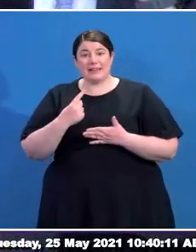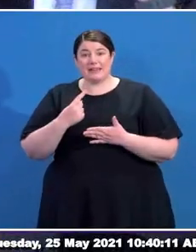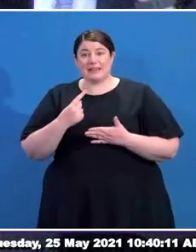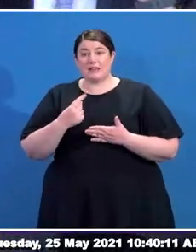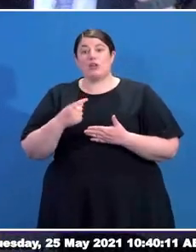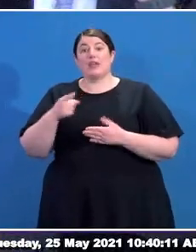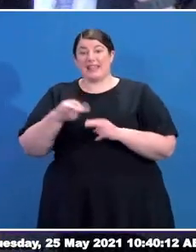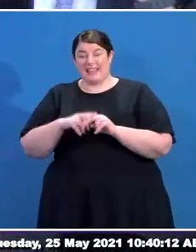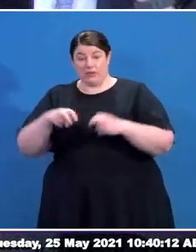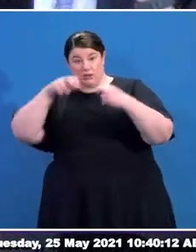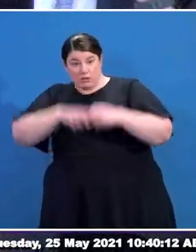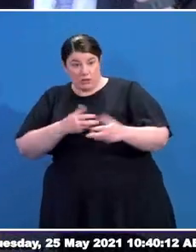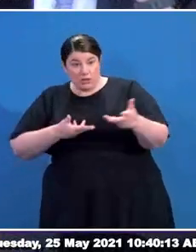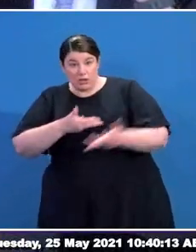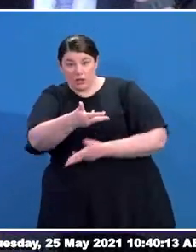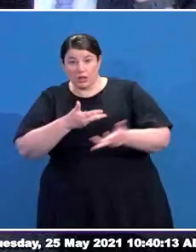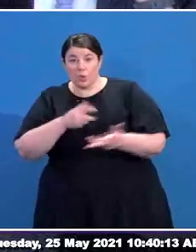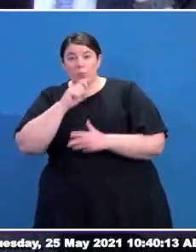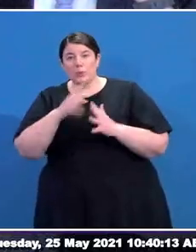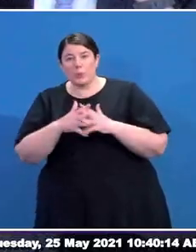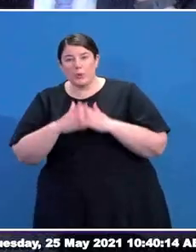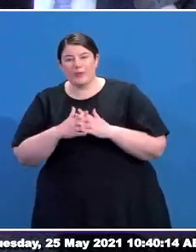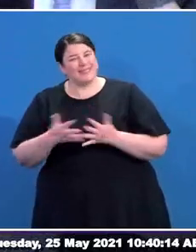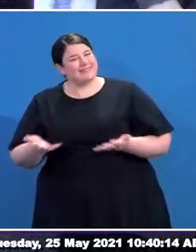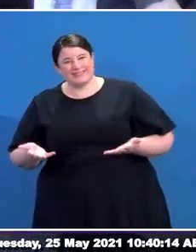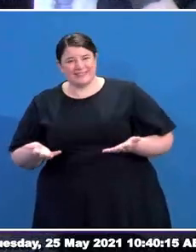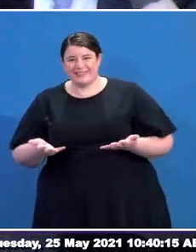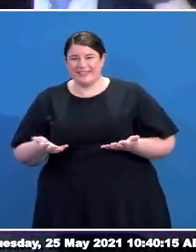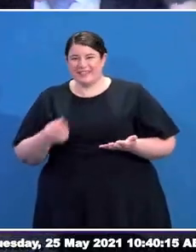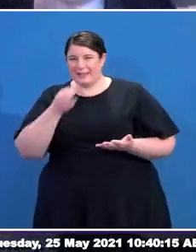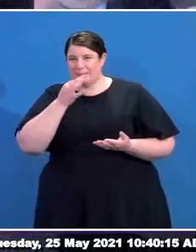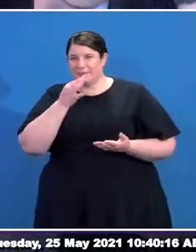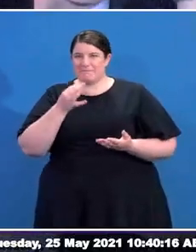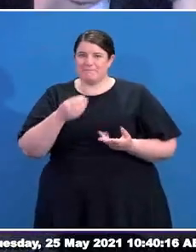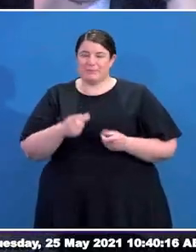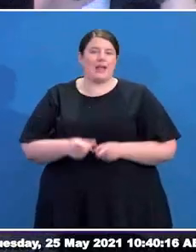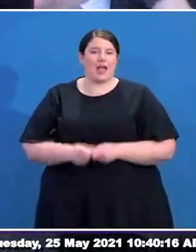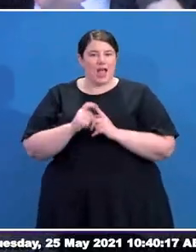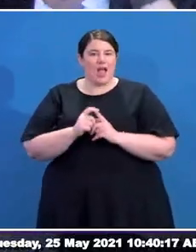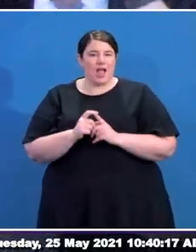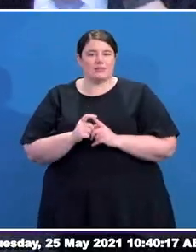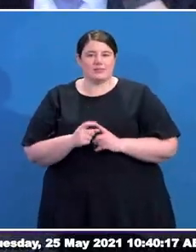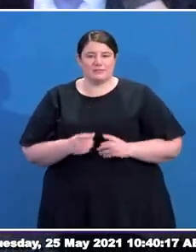in any sort of direct discussion.